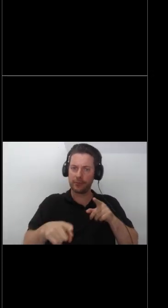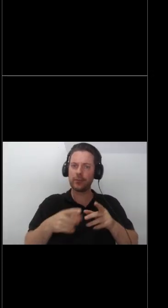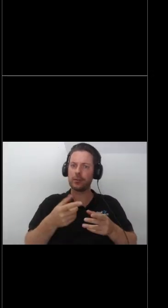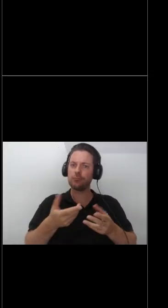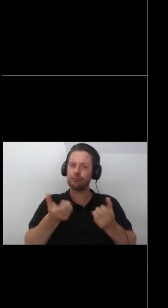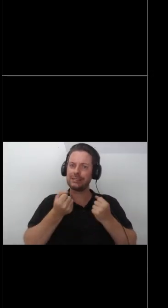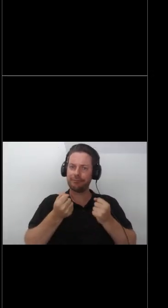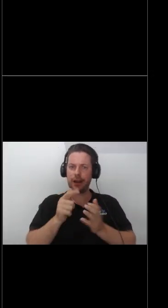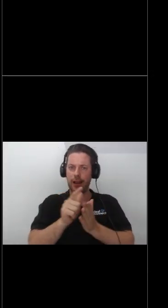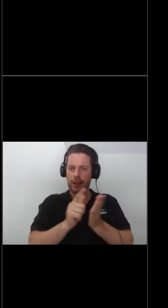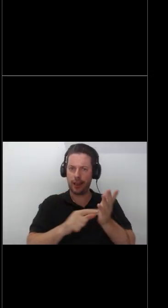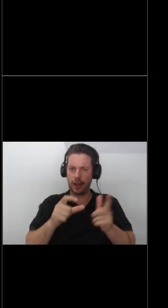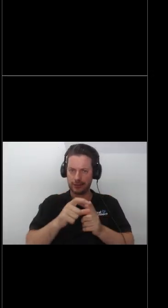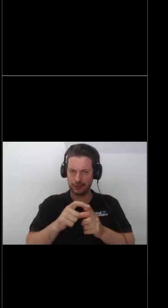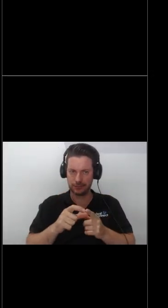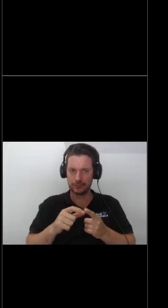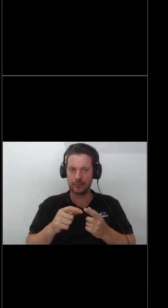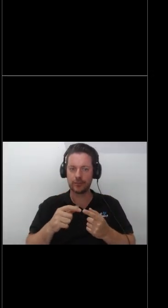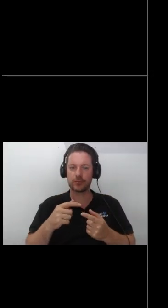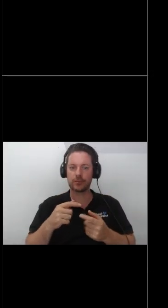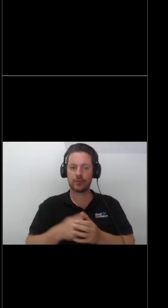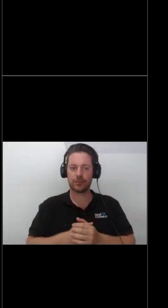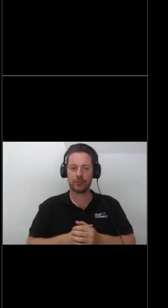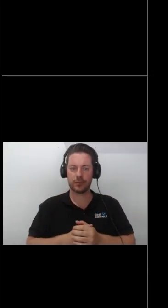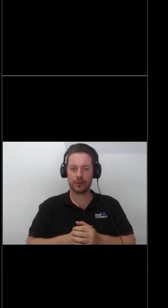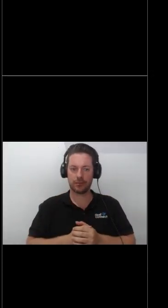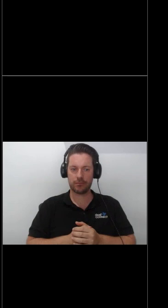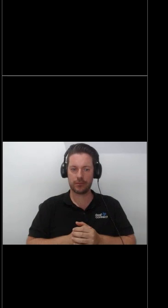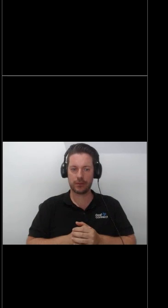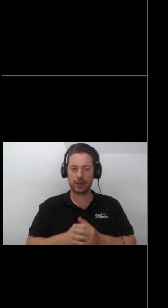So the mental health unit conducts a merit assessment,